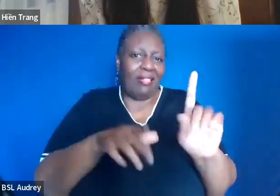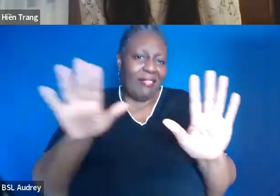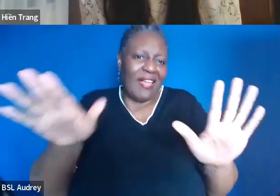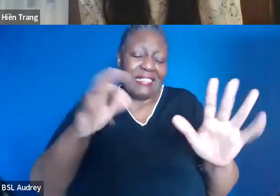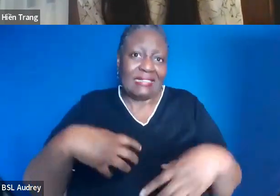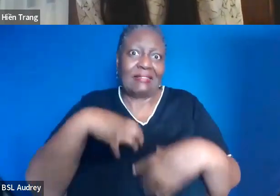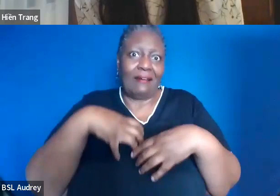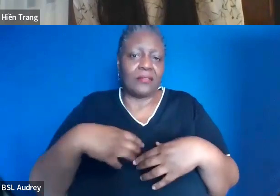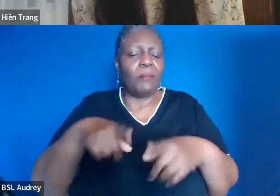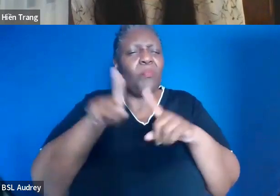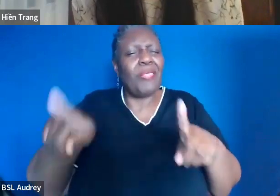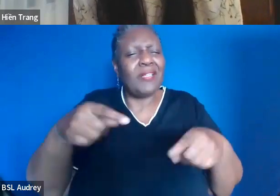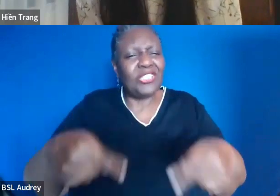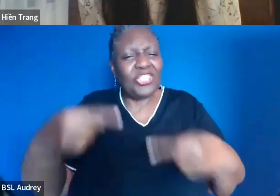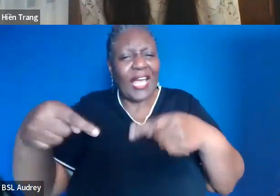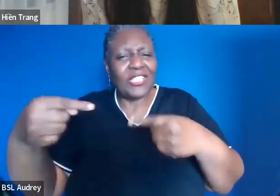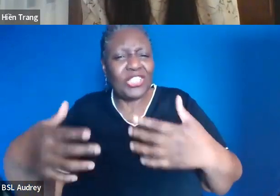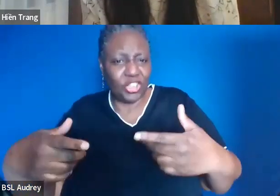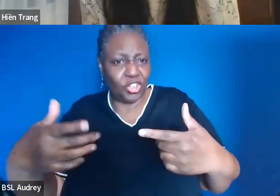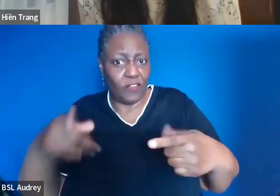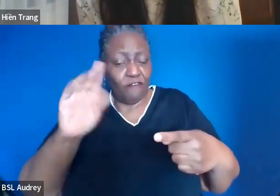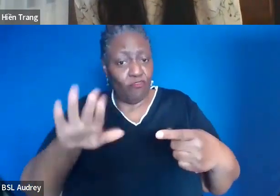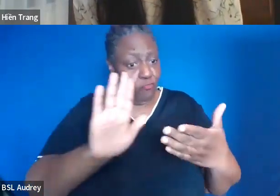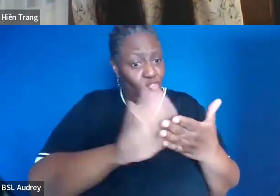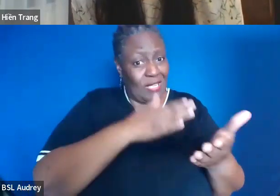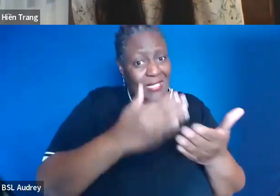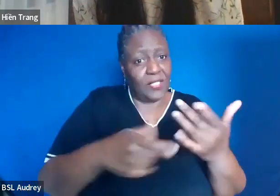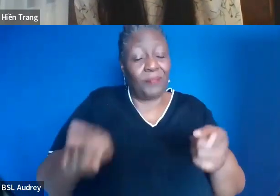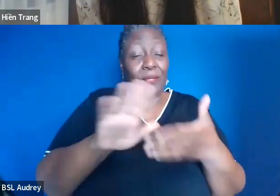challenges for you as writers translating into English especially given the cultural differences